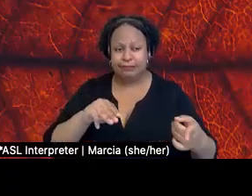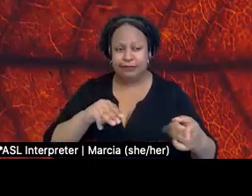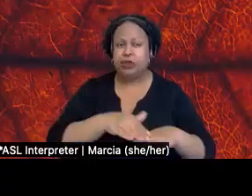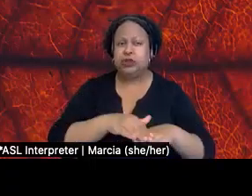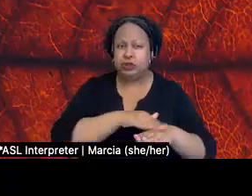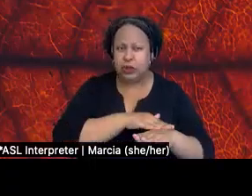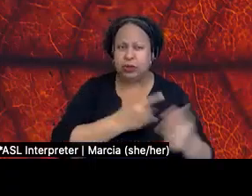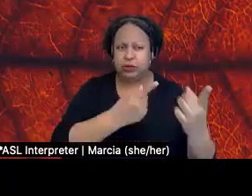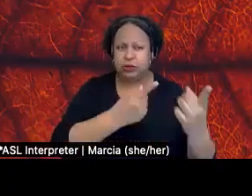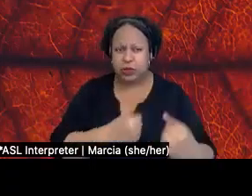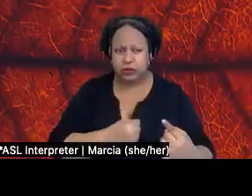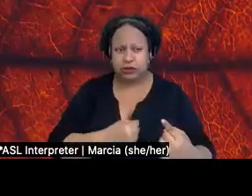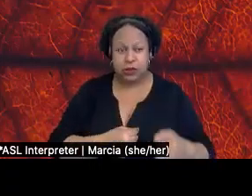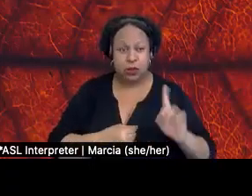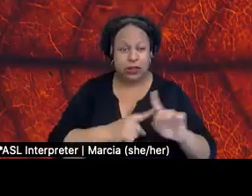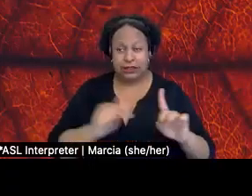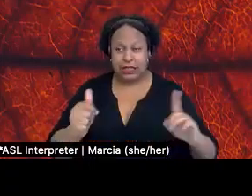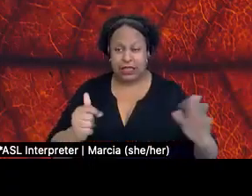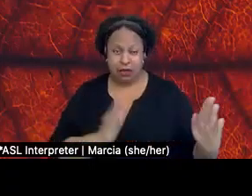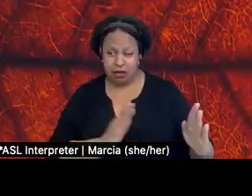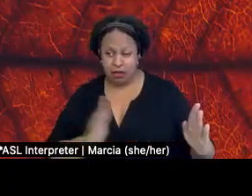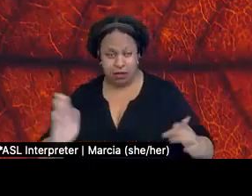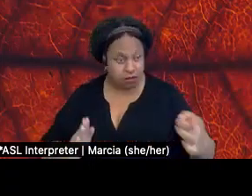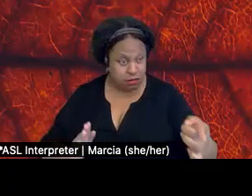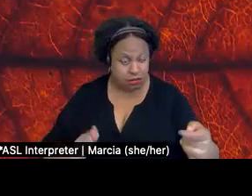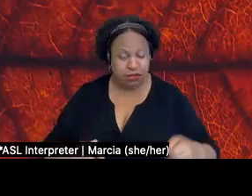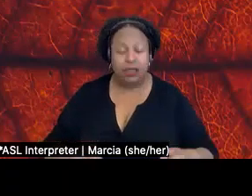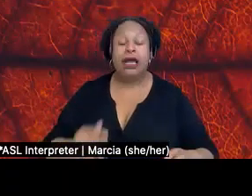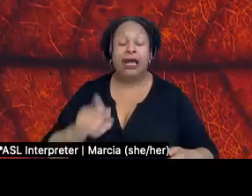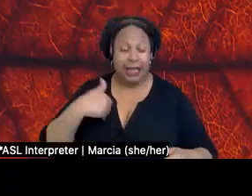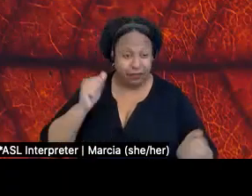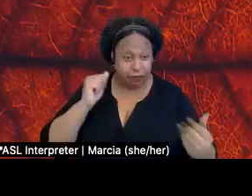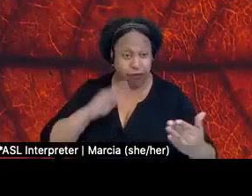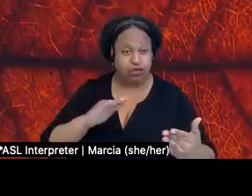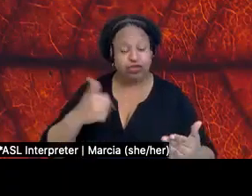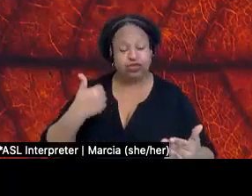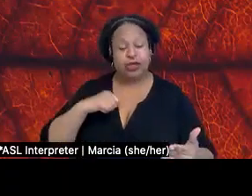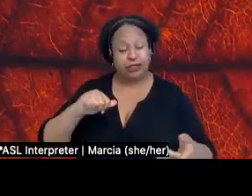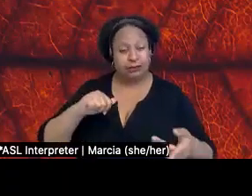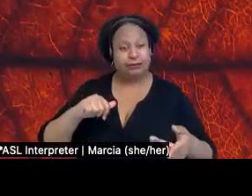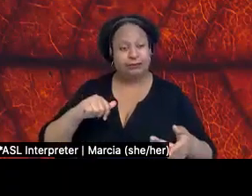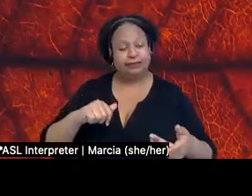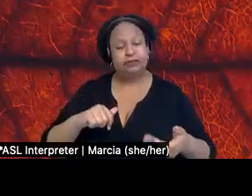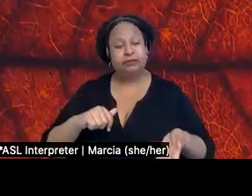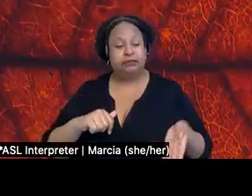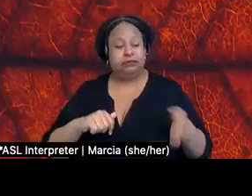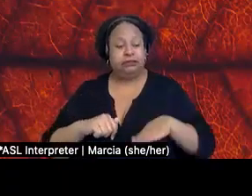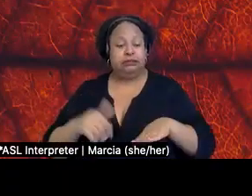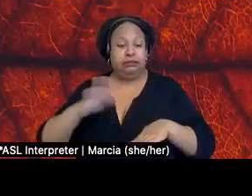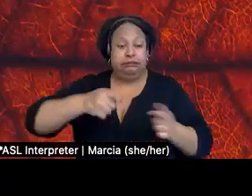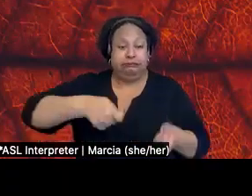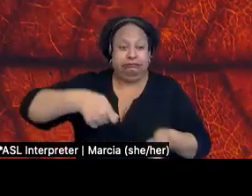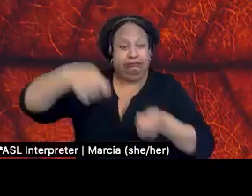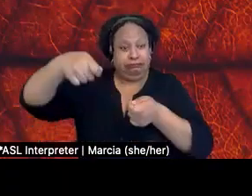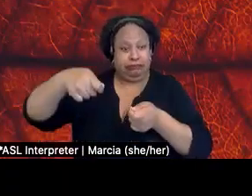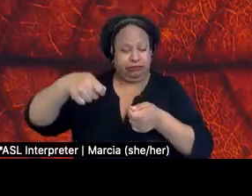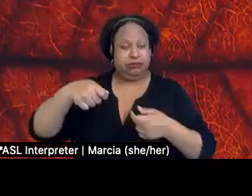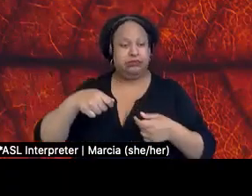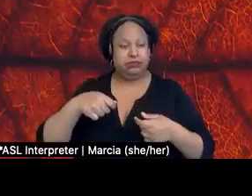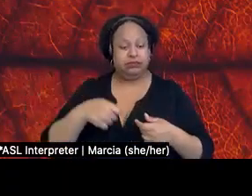And there's some ways that you can scaffold this. If you purchase the COPM, you will get